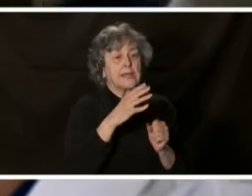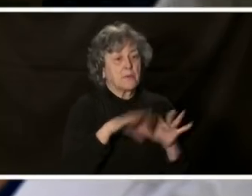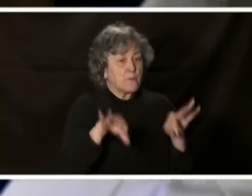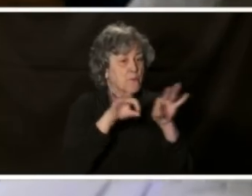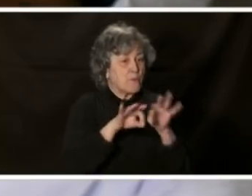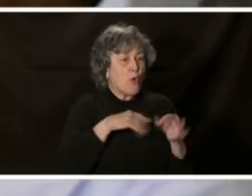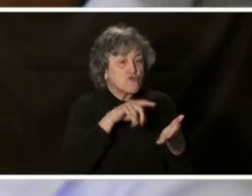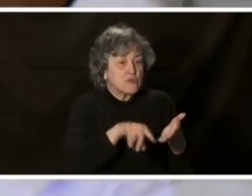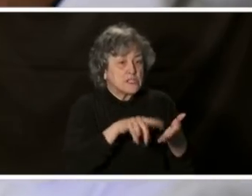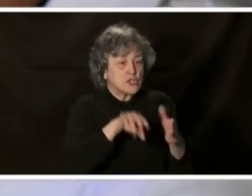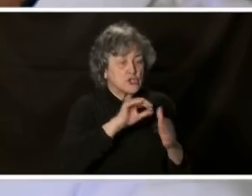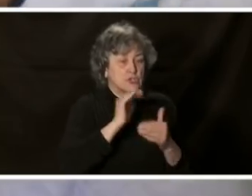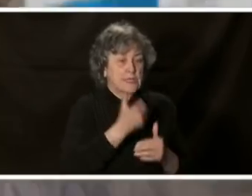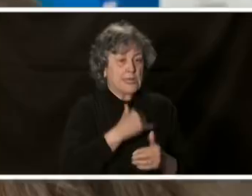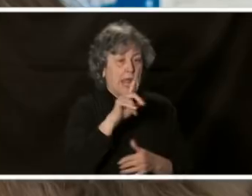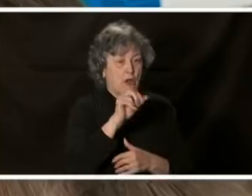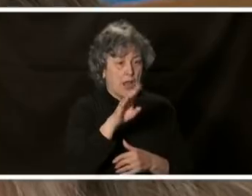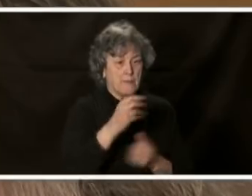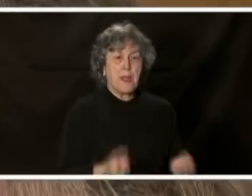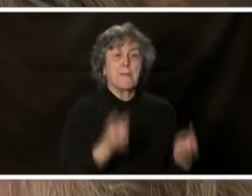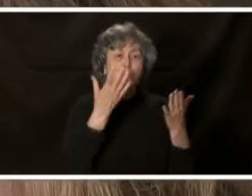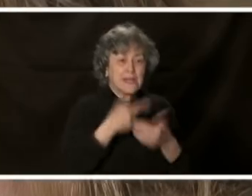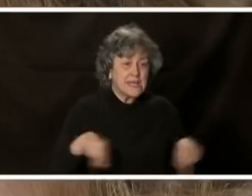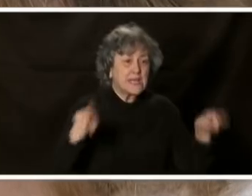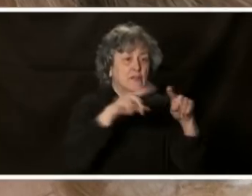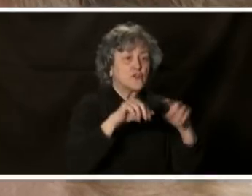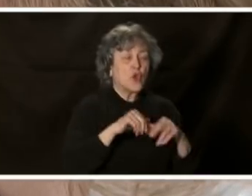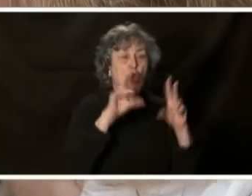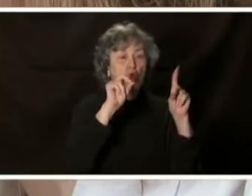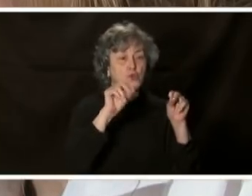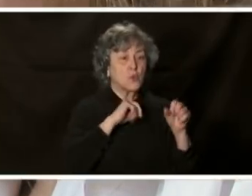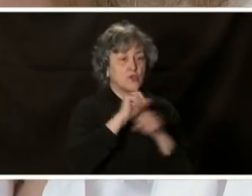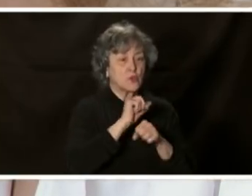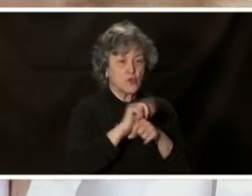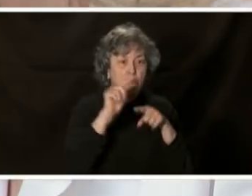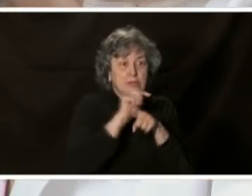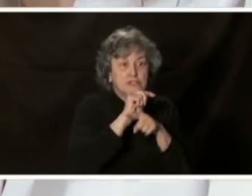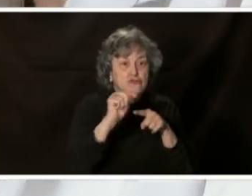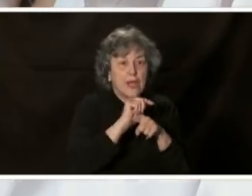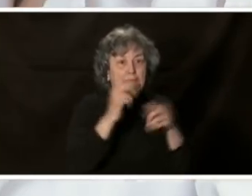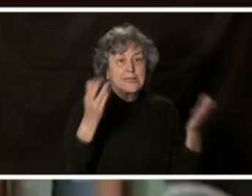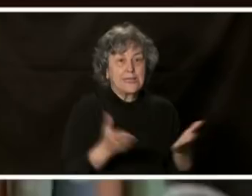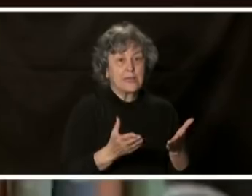AND MANY OF YOU ARE DOING THE WORK YOU'VE BEEN TRAINED TO DO FROM HOME,